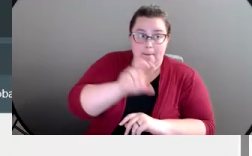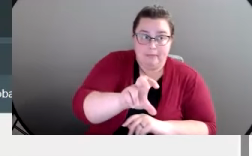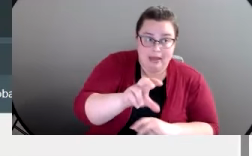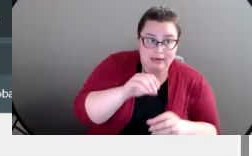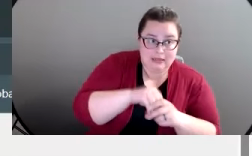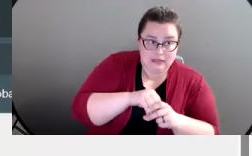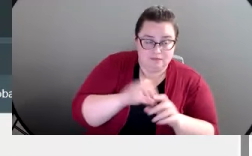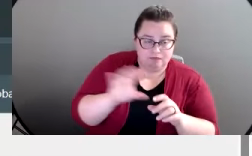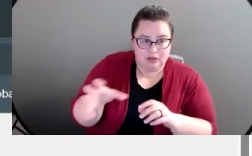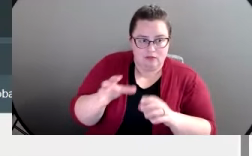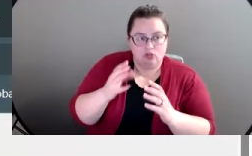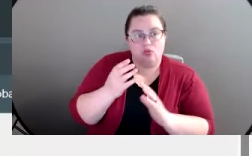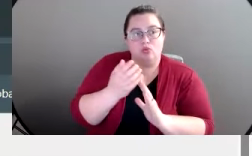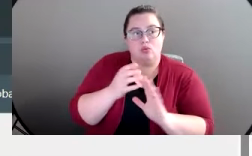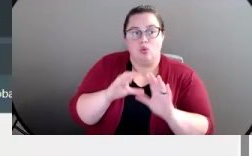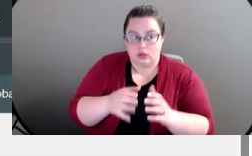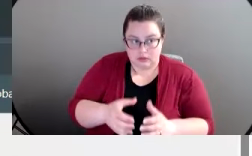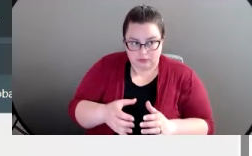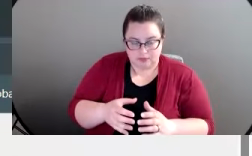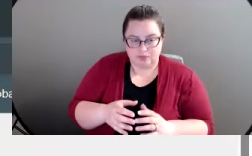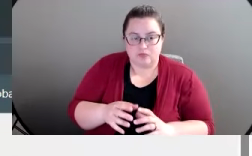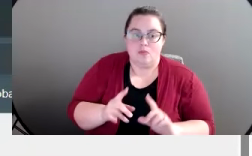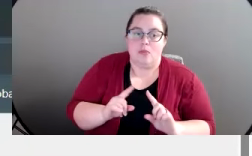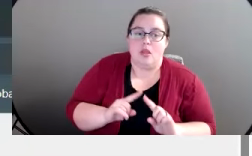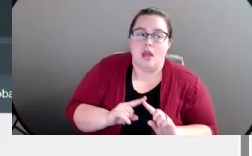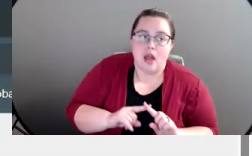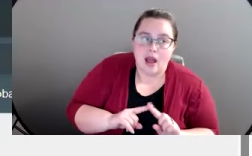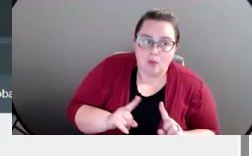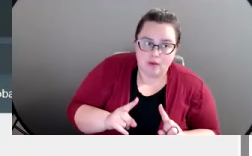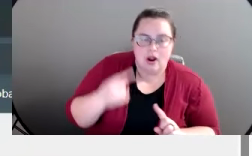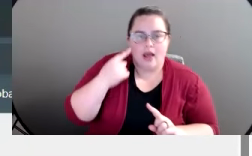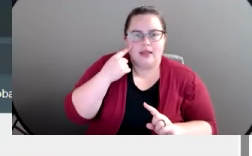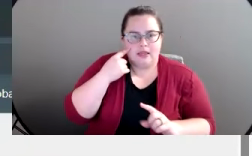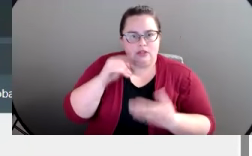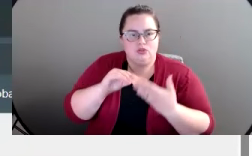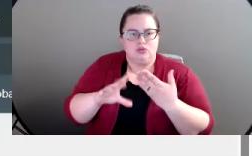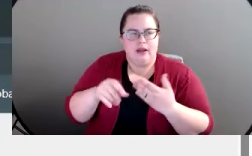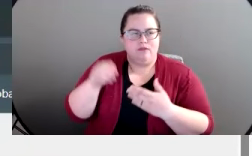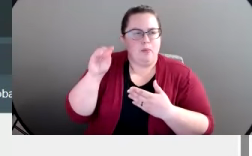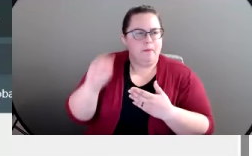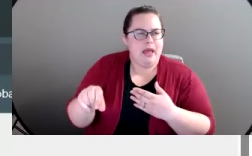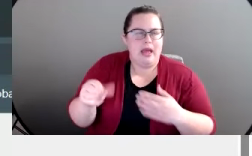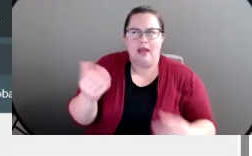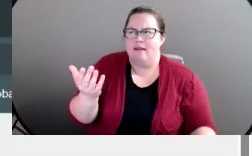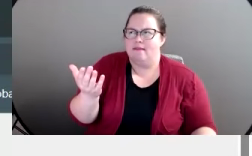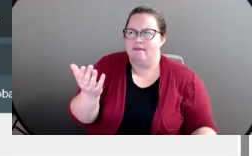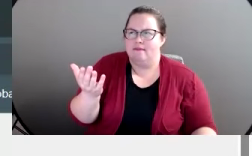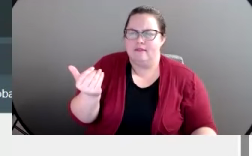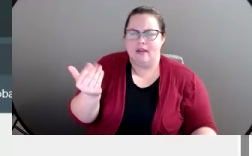However, I think students have to pay $15, to support that.